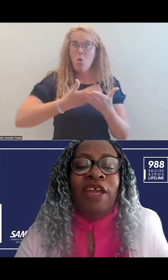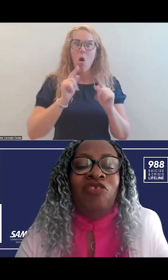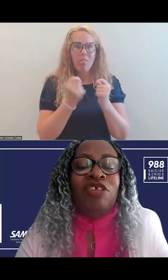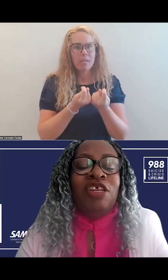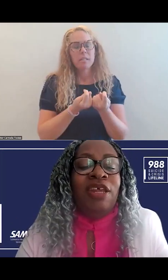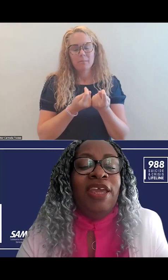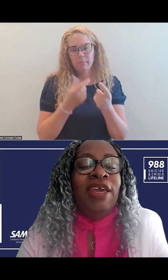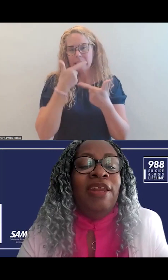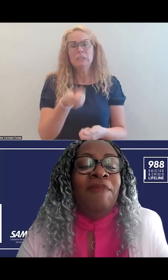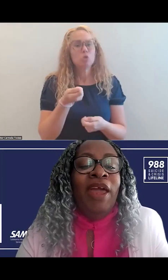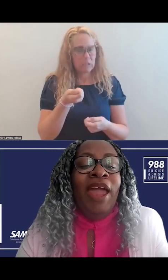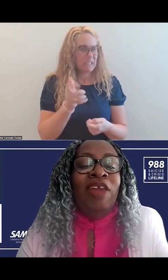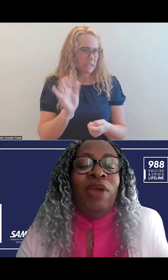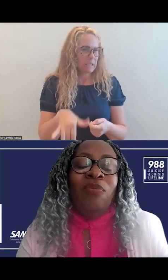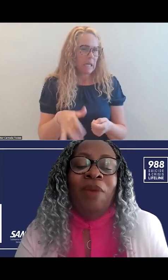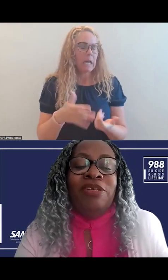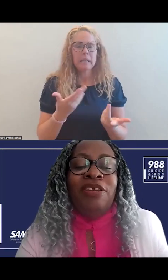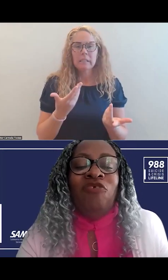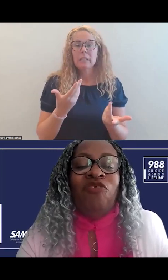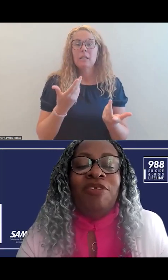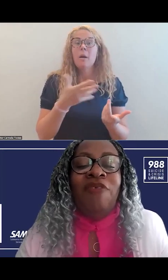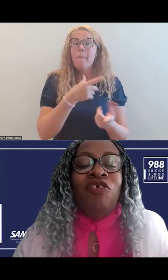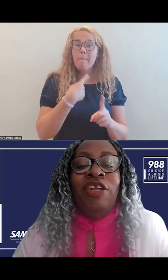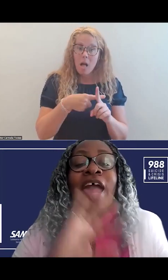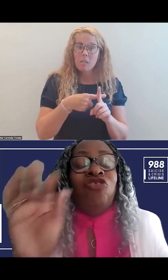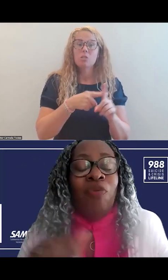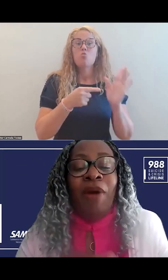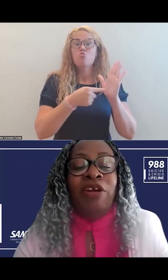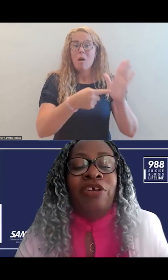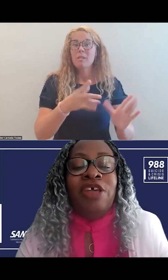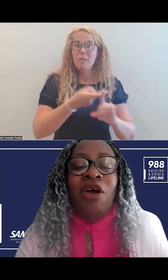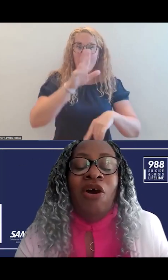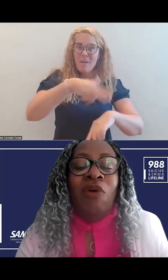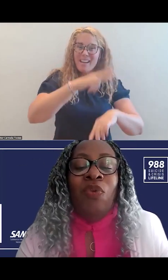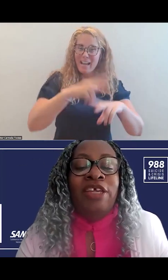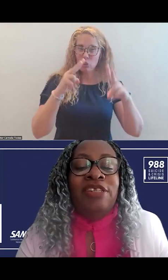VERY INTERESTED IN. WE HAD SEVERAL NATIONAL PARTNERS IN WAYS